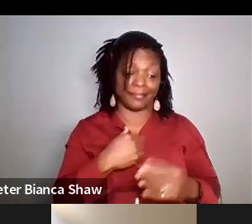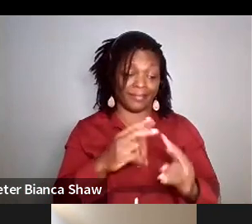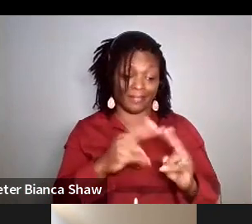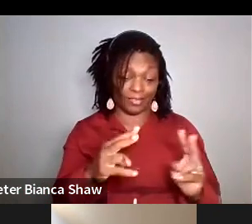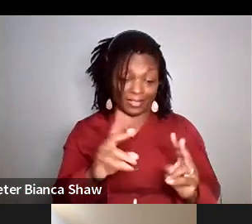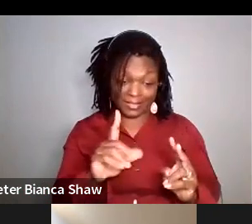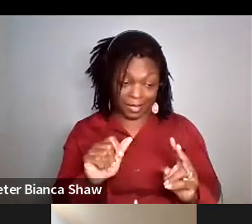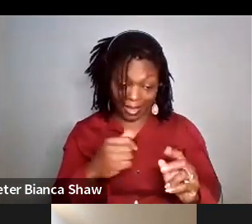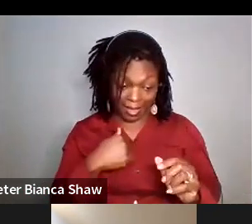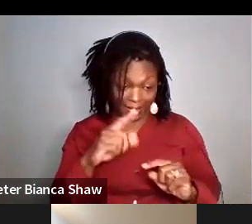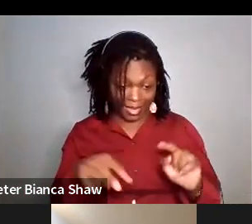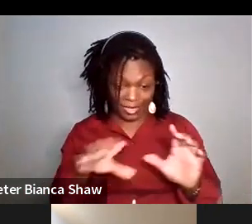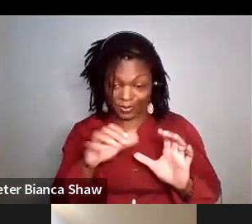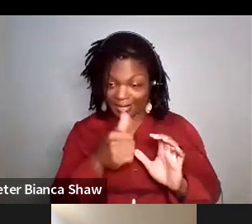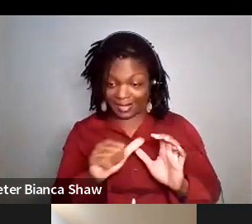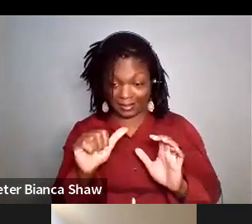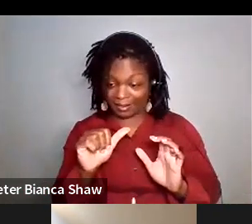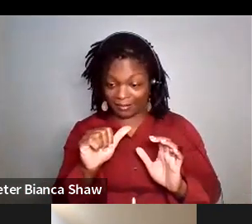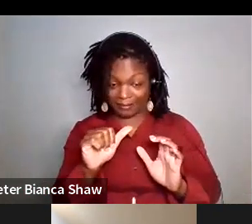I can't do any of those things right and so it's like he.